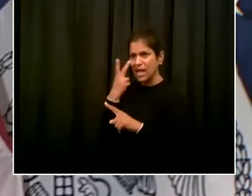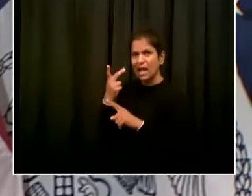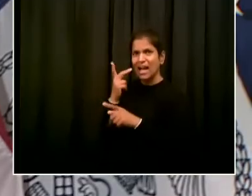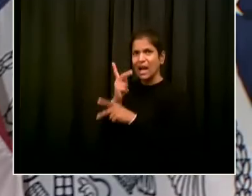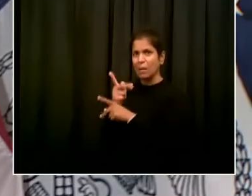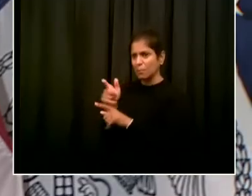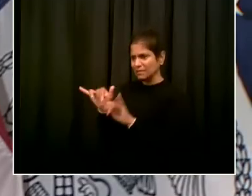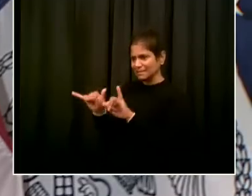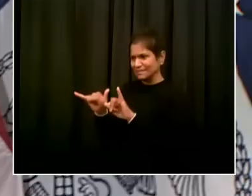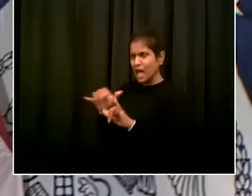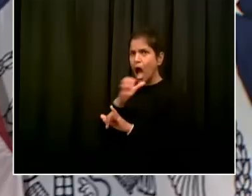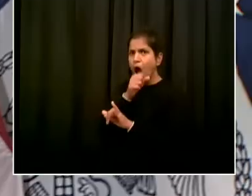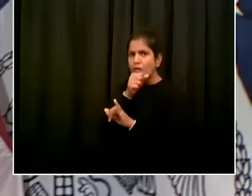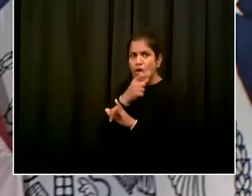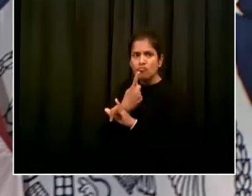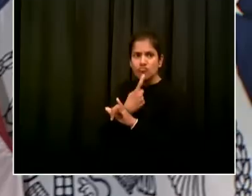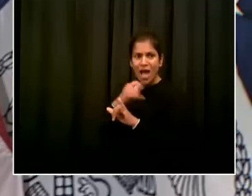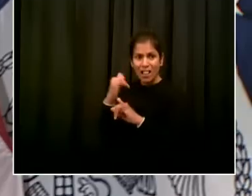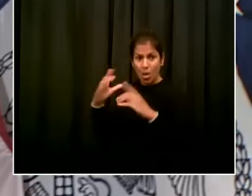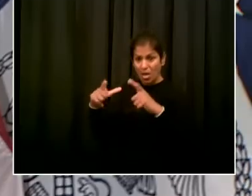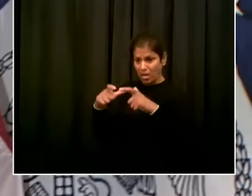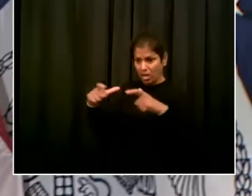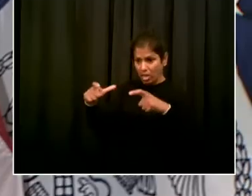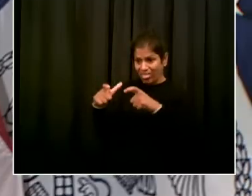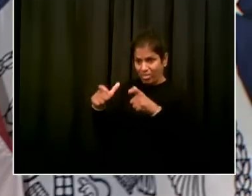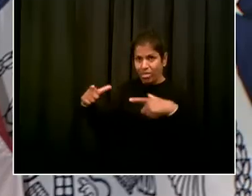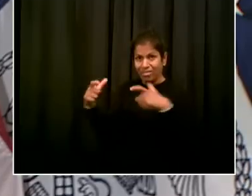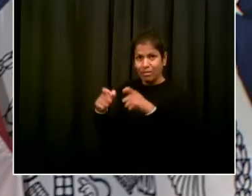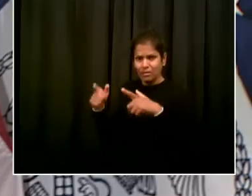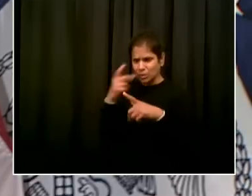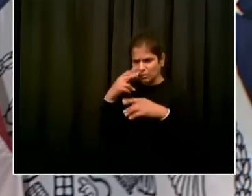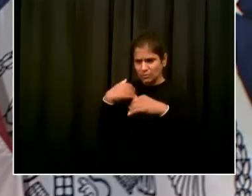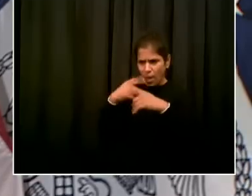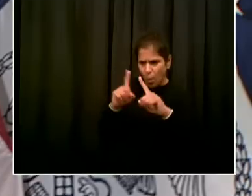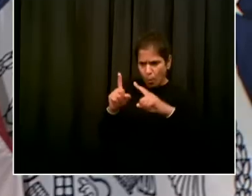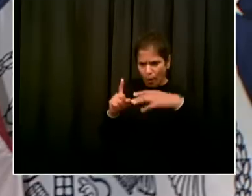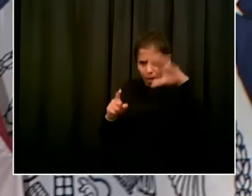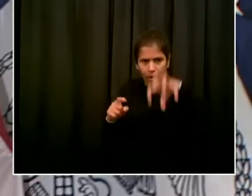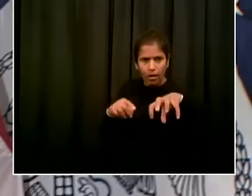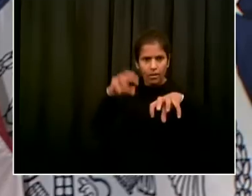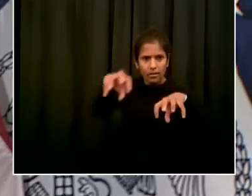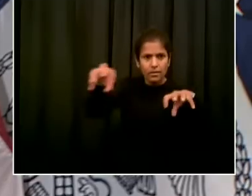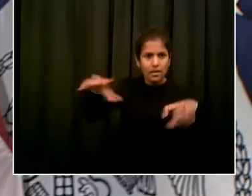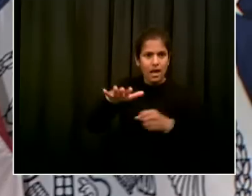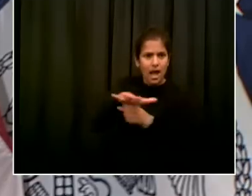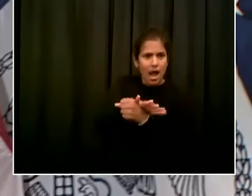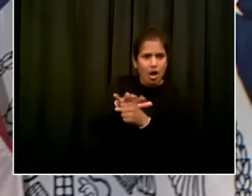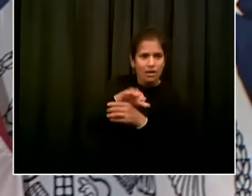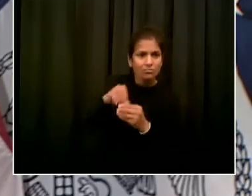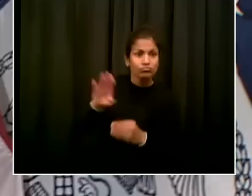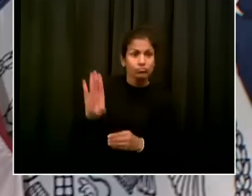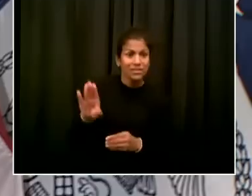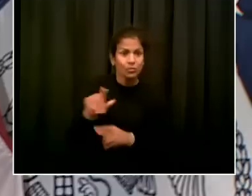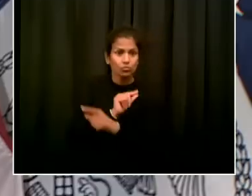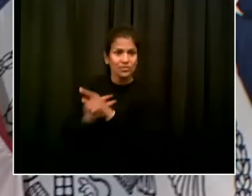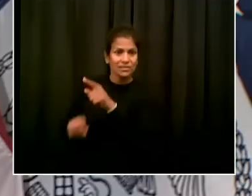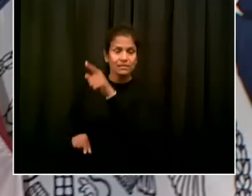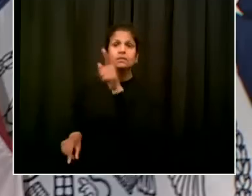RRSTERRICTIIS ONARA MADE? ABSOLUTELY. WE FELT THAT THE